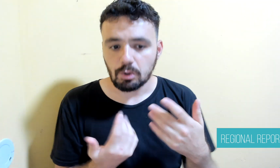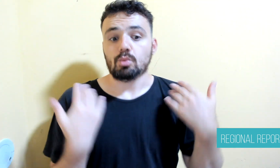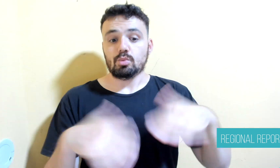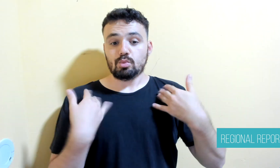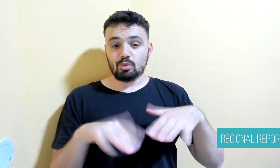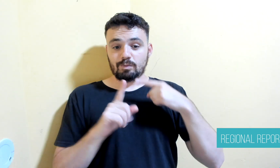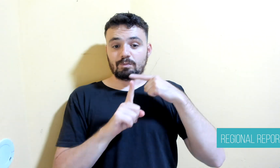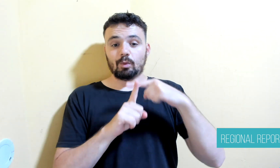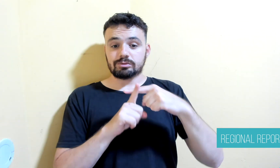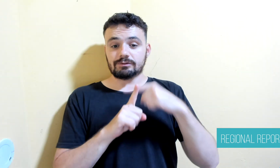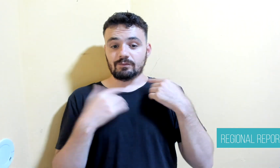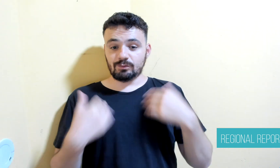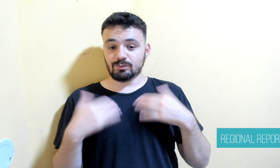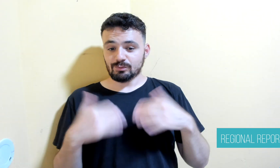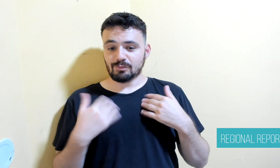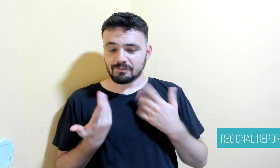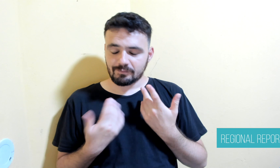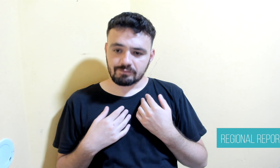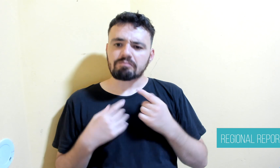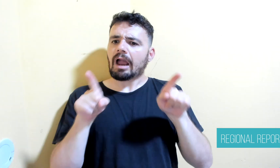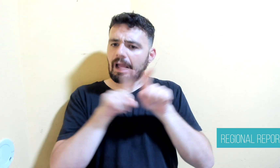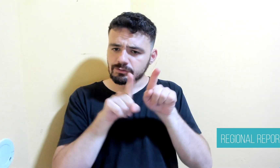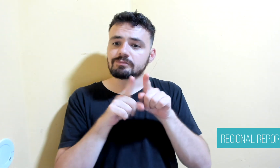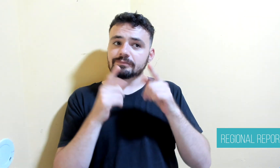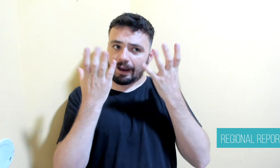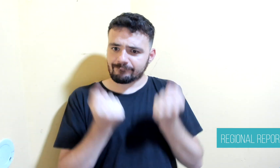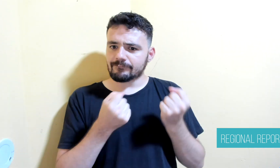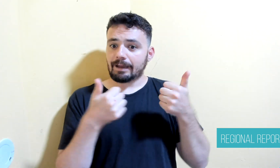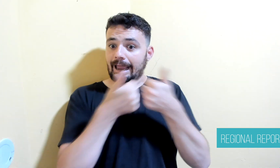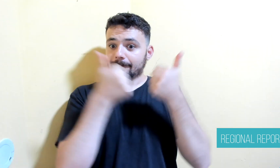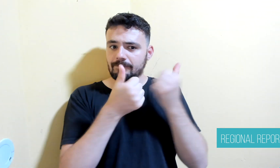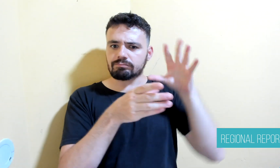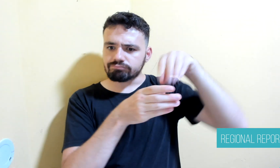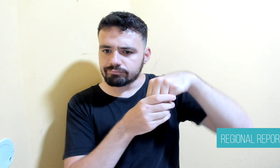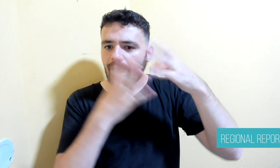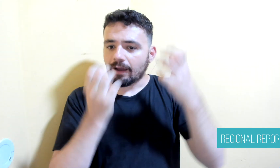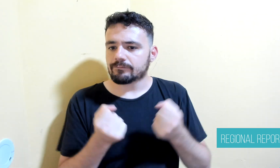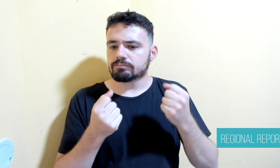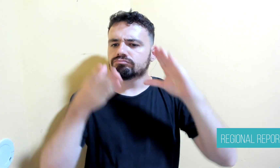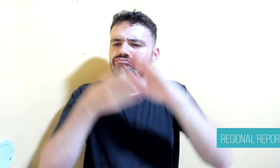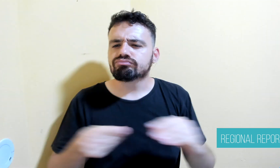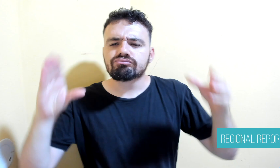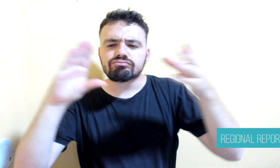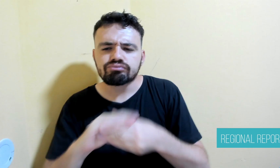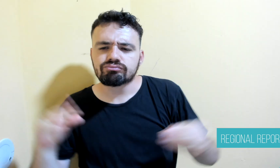an evolution that allows him to form sentences to have